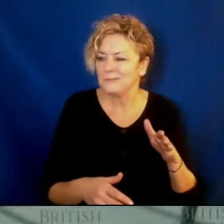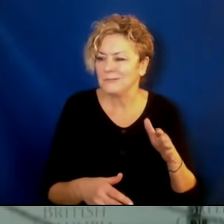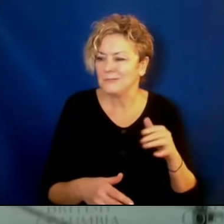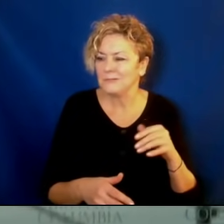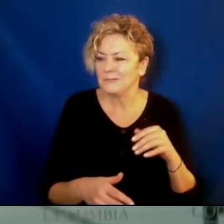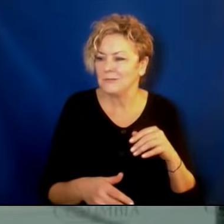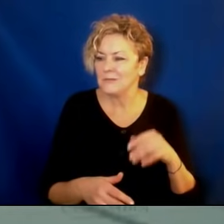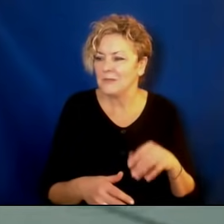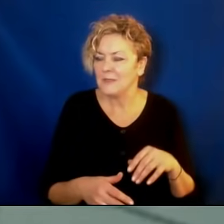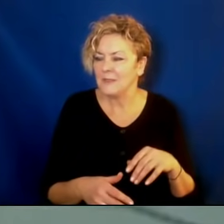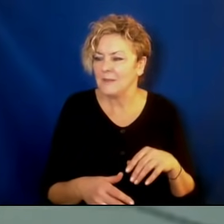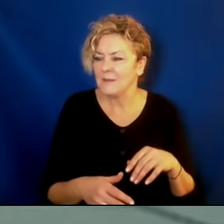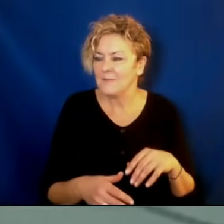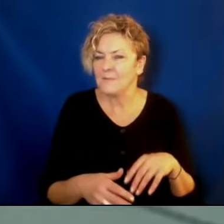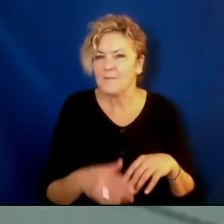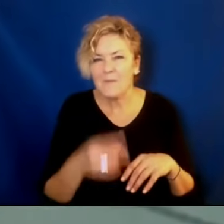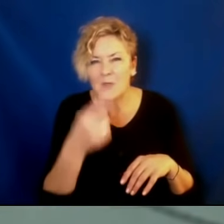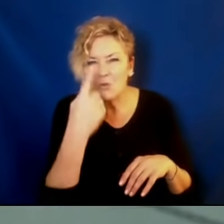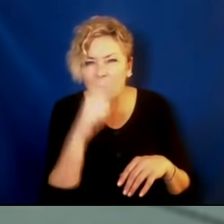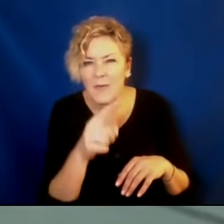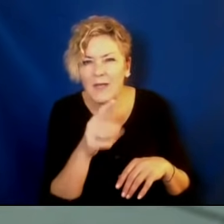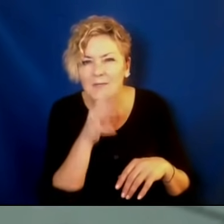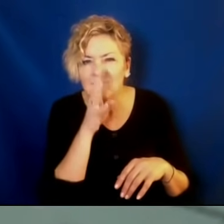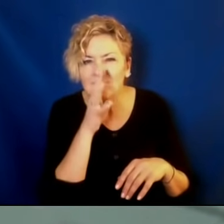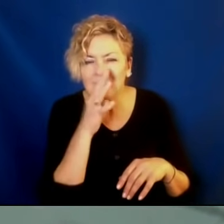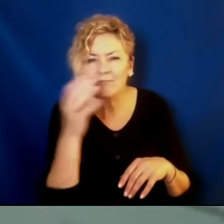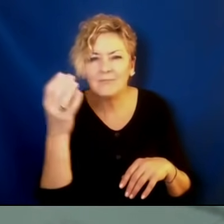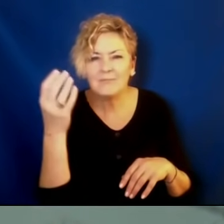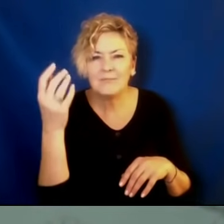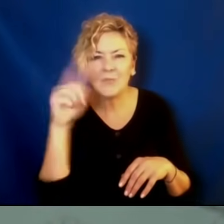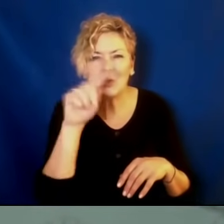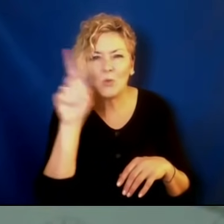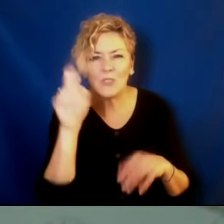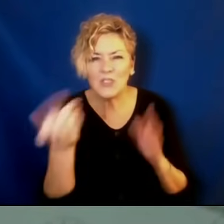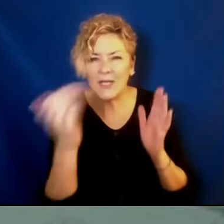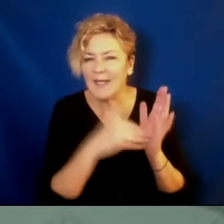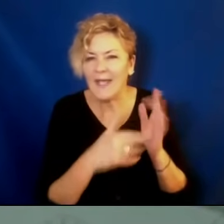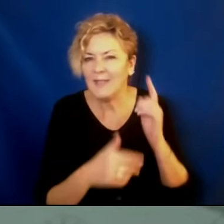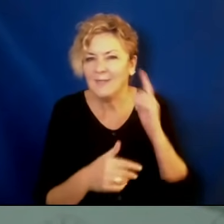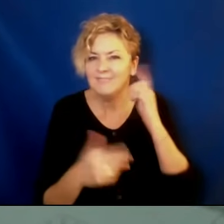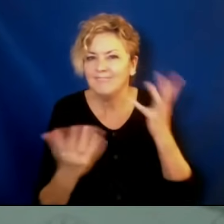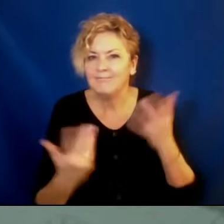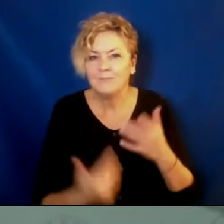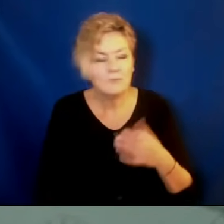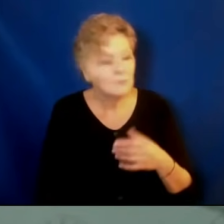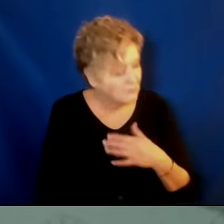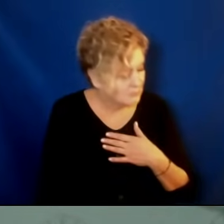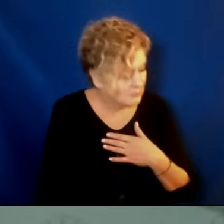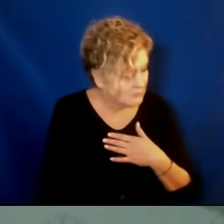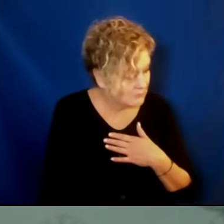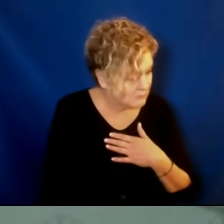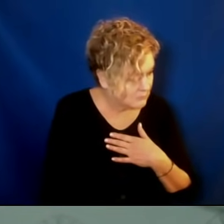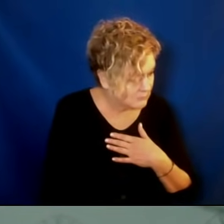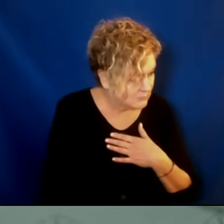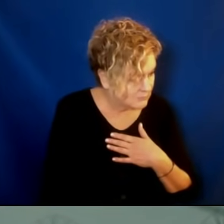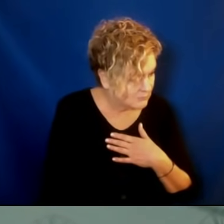want to repeat, the orders put in place by Dr. Henry last Monday. Thank you, the next question comes from